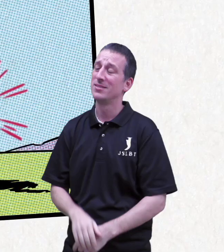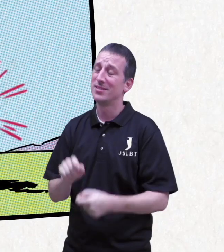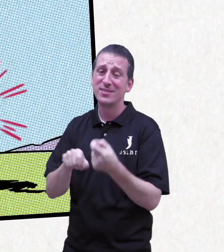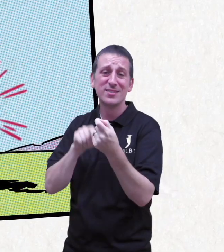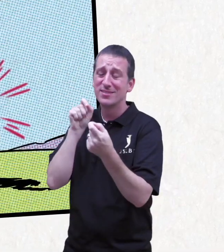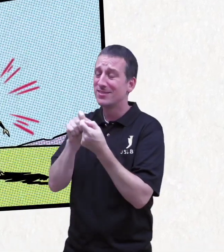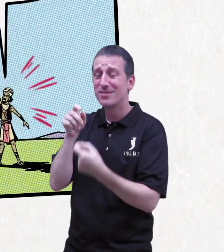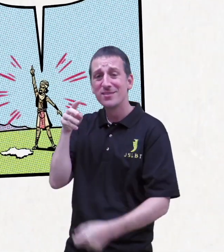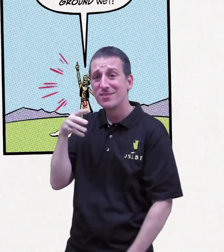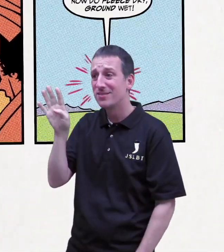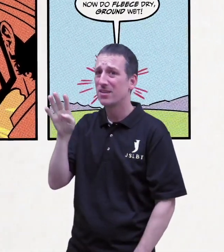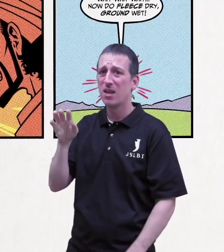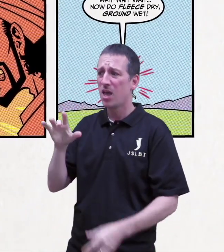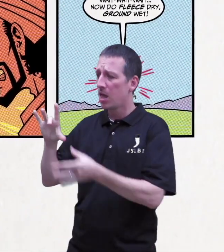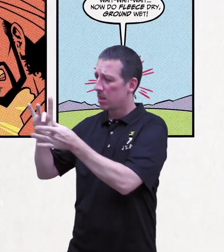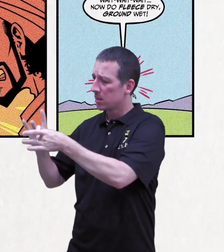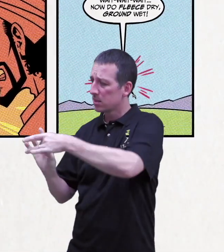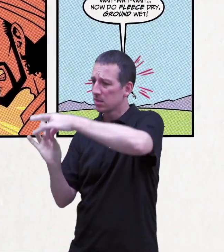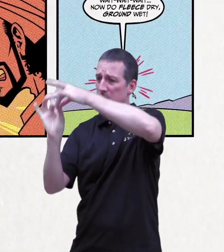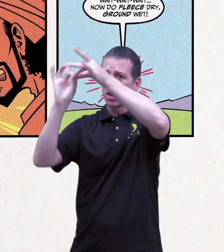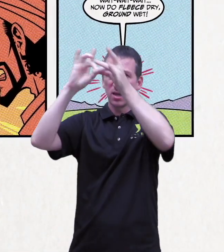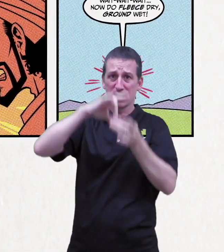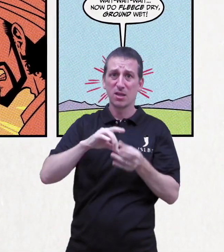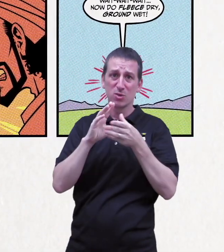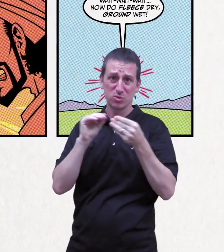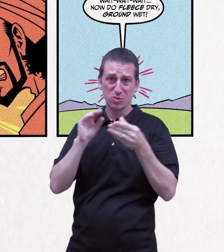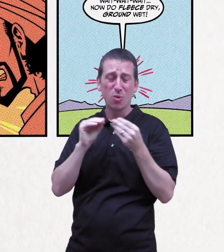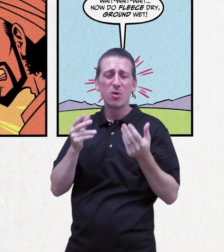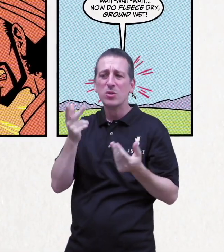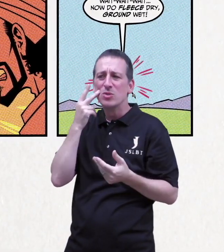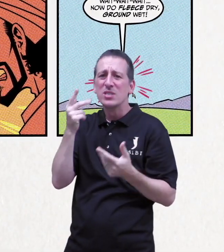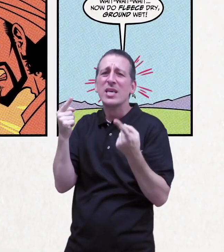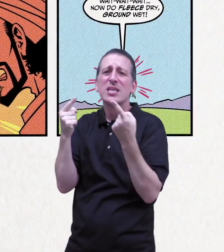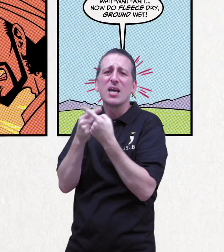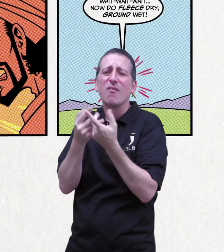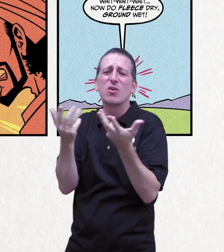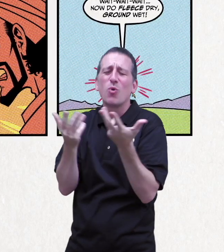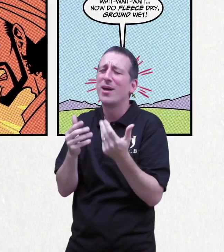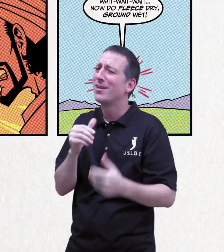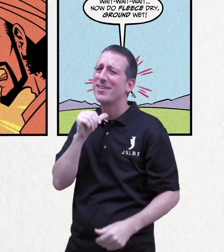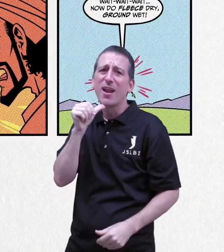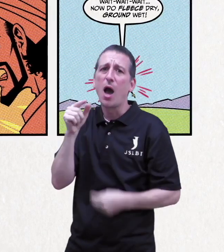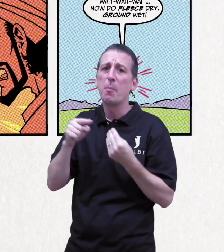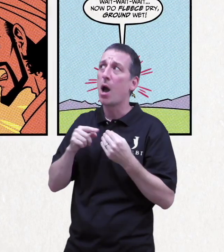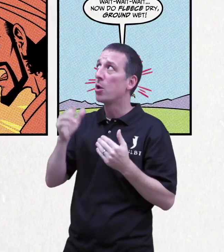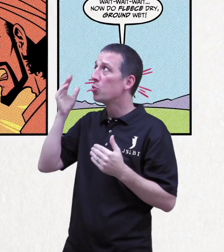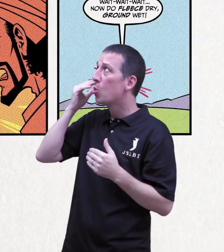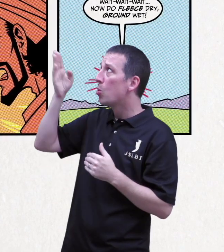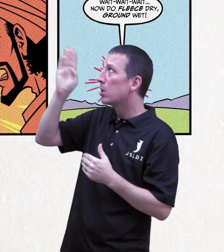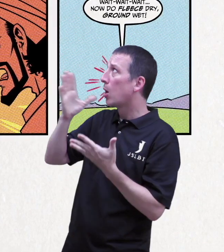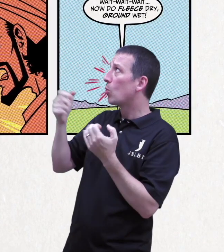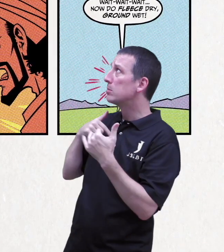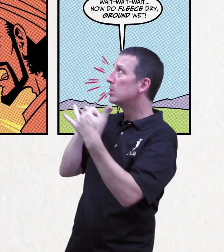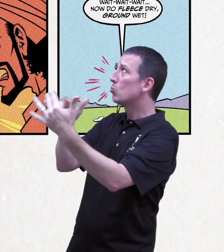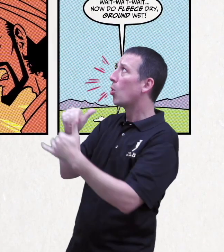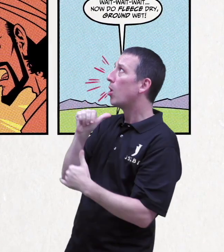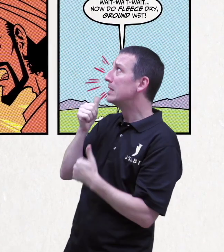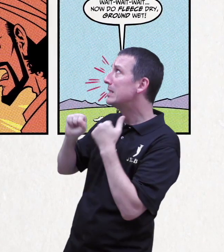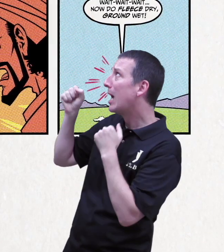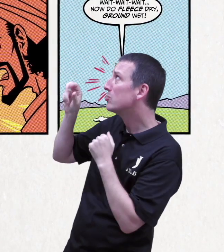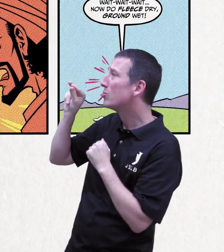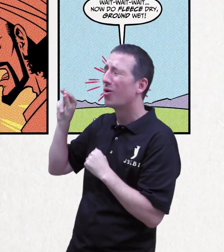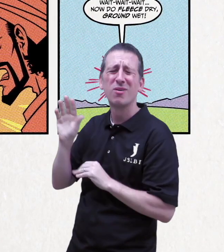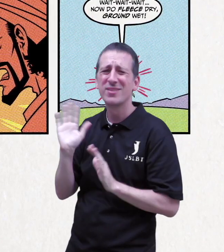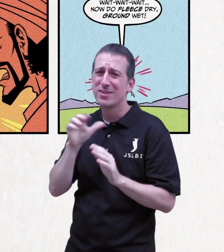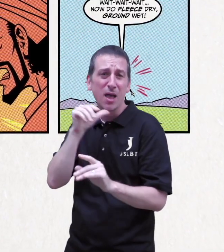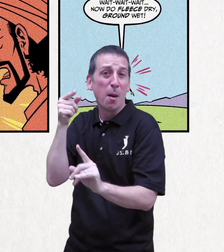Tim: Exactly! In the larger context, it’s clear the plot conflict is not “how can Gideon discern the mysterious will of God?”